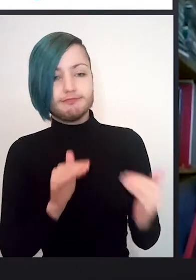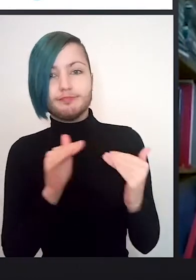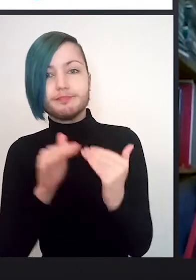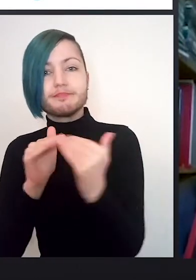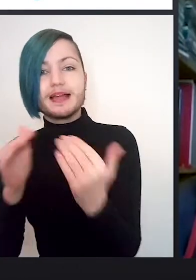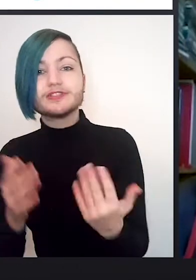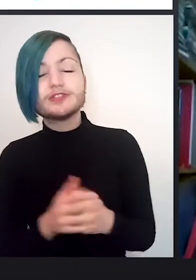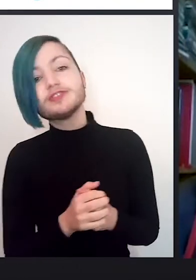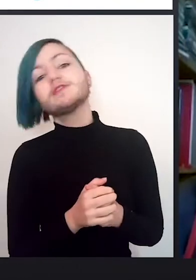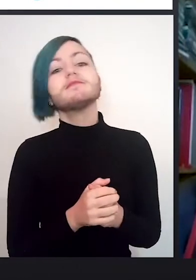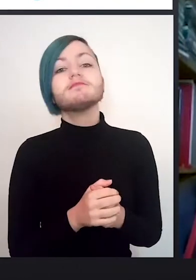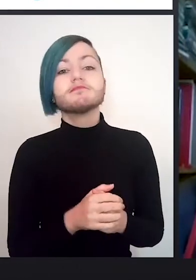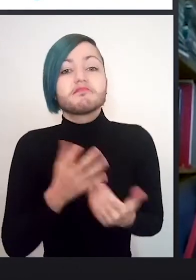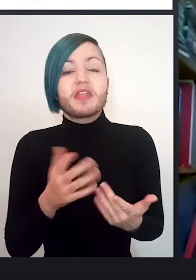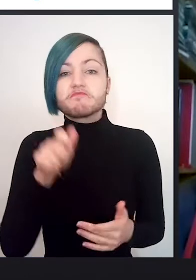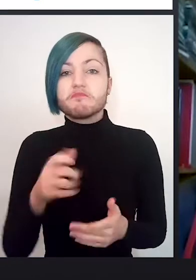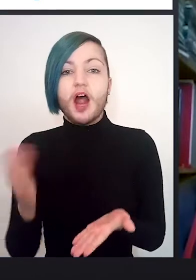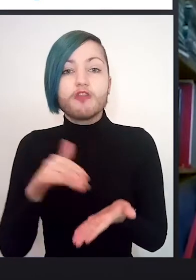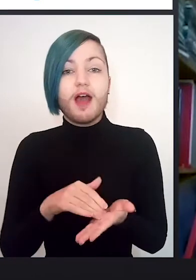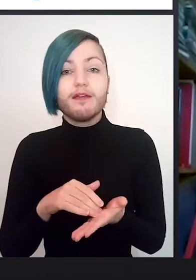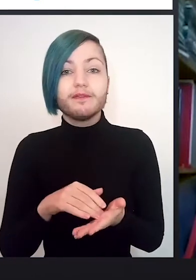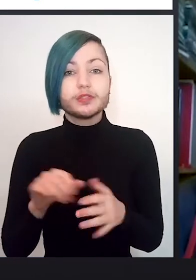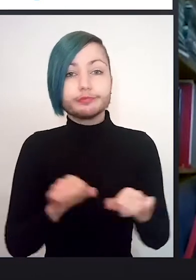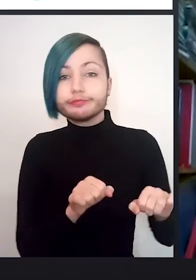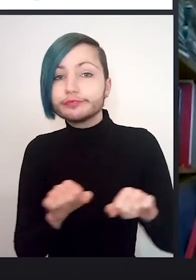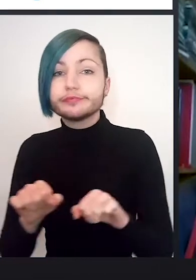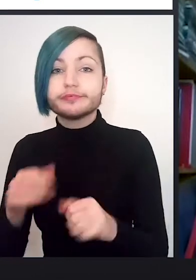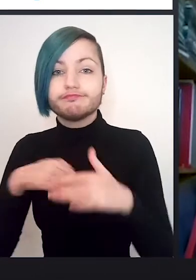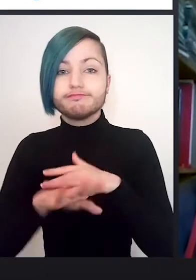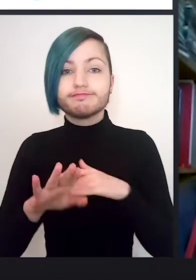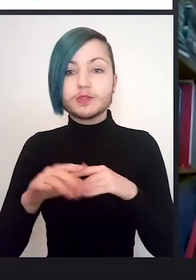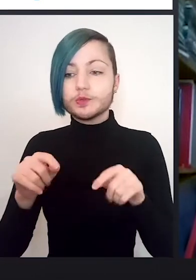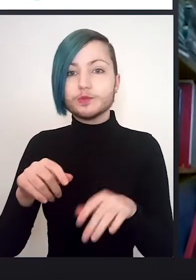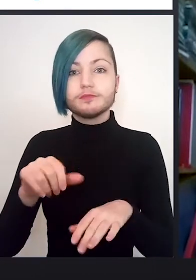everything up and then the porter turns up and before you know it you're on your way to theatre.